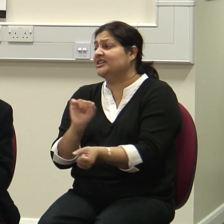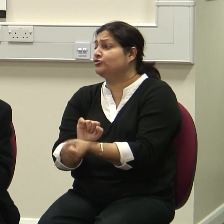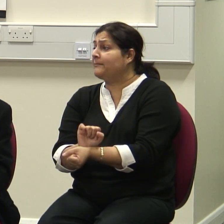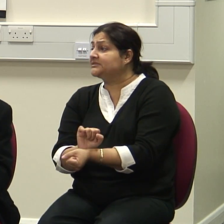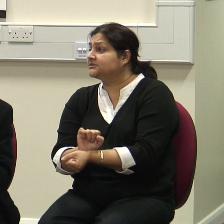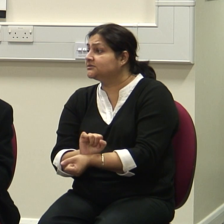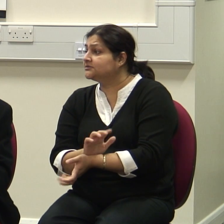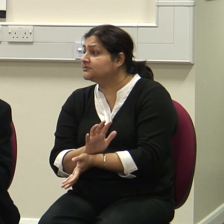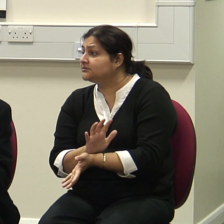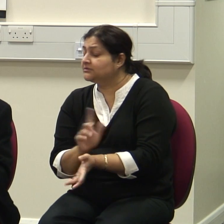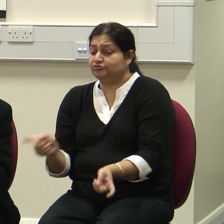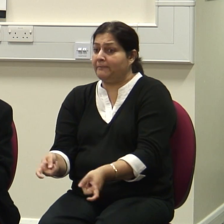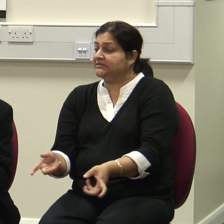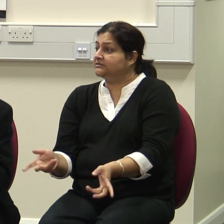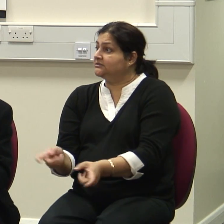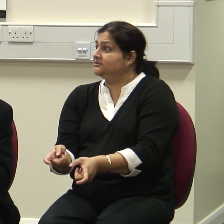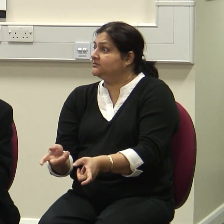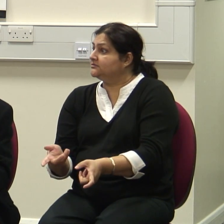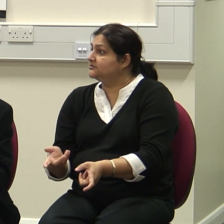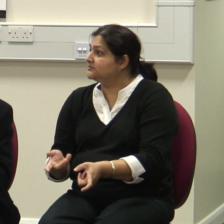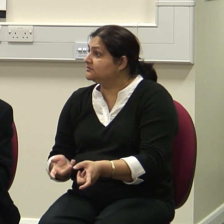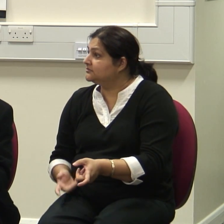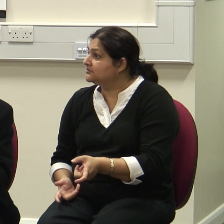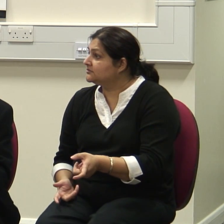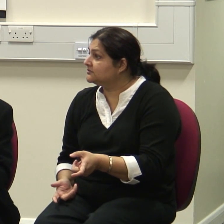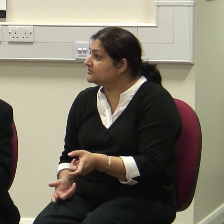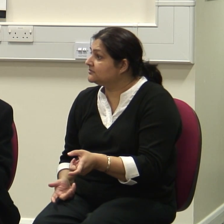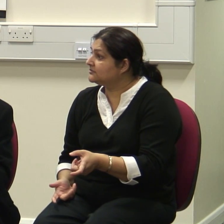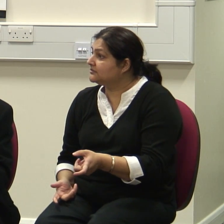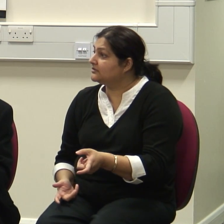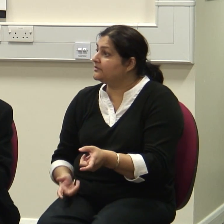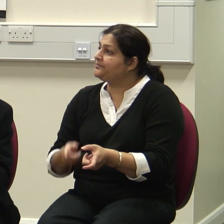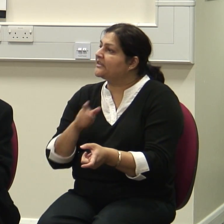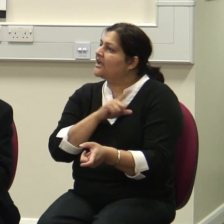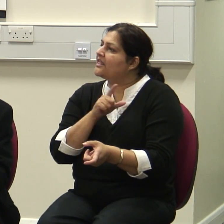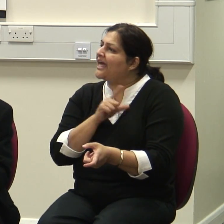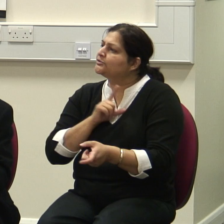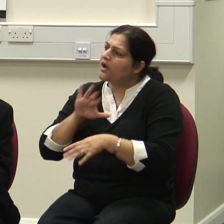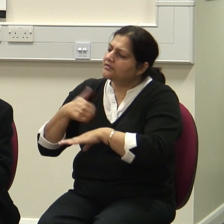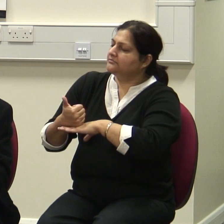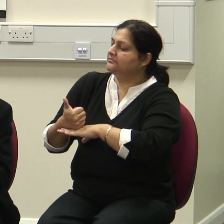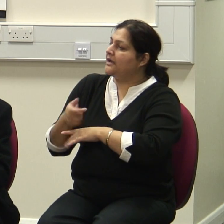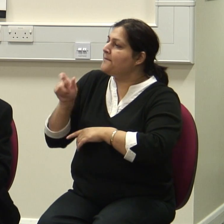And that’s why this, in some ways, has nourished patient liberation movements, because people